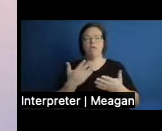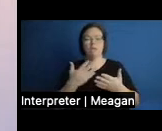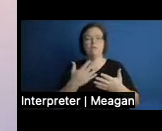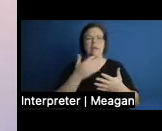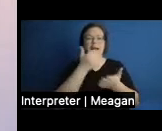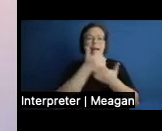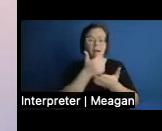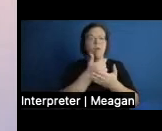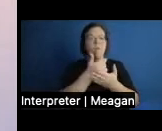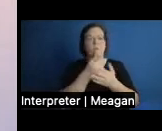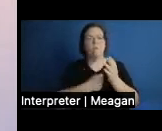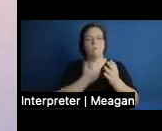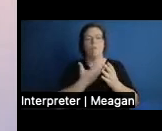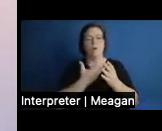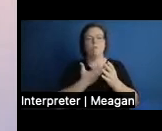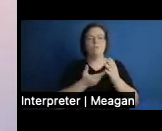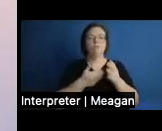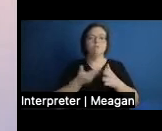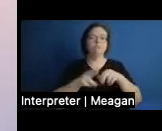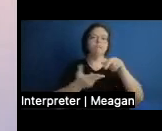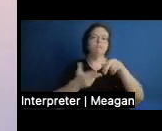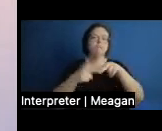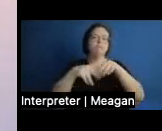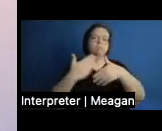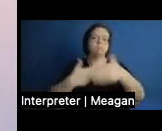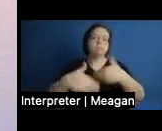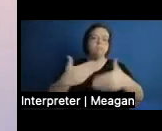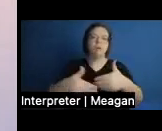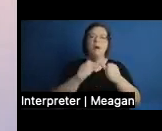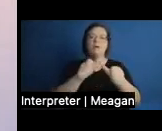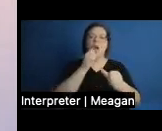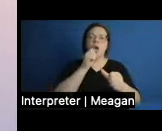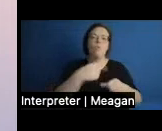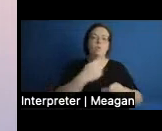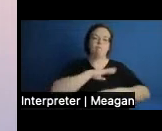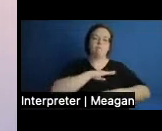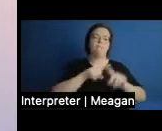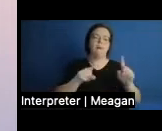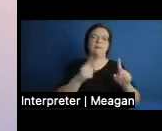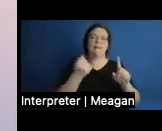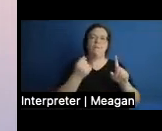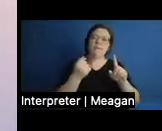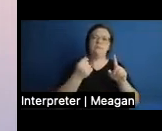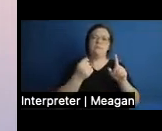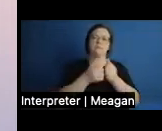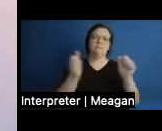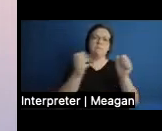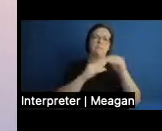poem gain the momentum and, and not just fulfill itself, but a little bit of break itself open. So